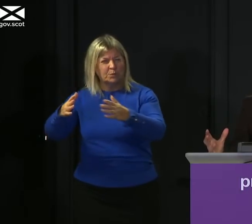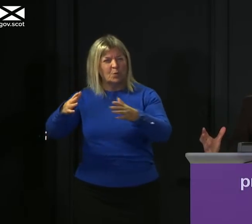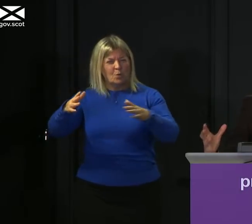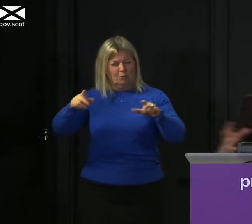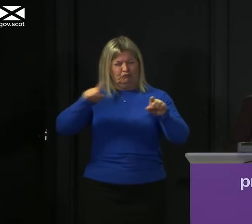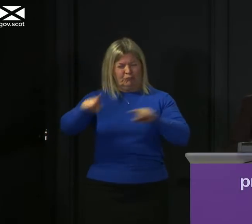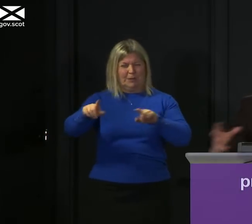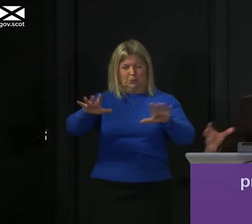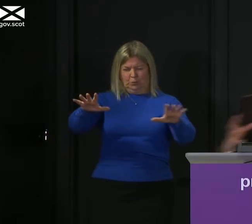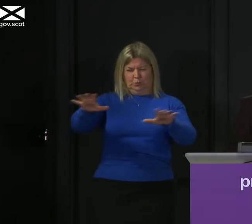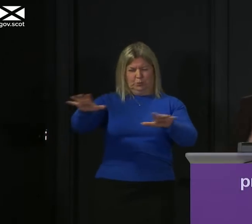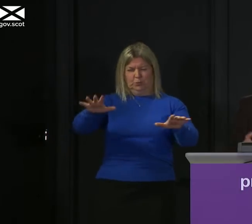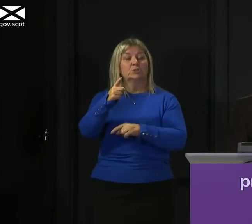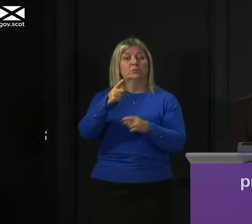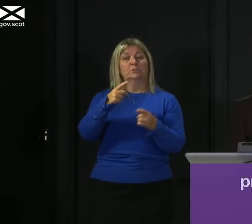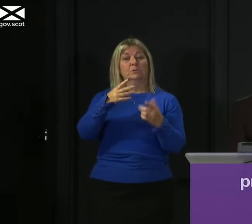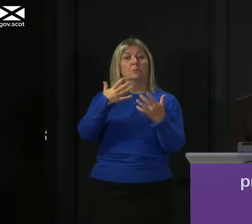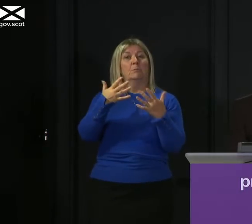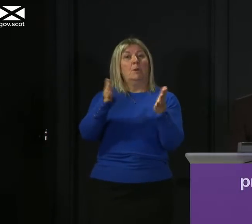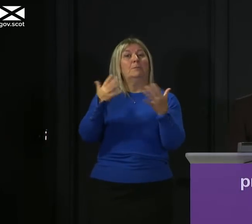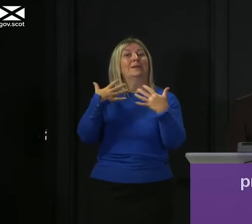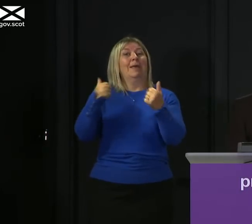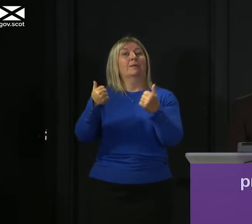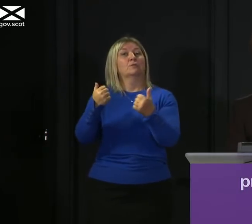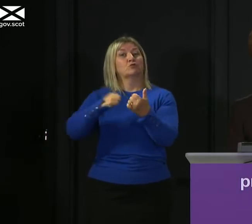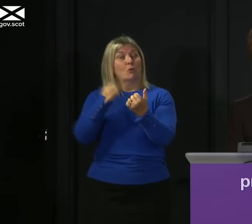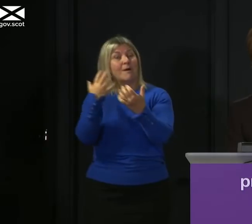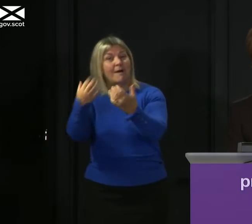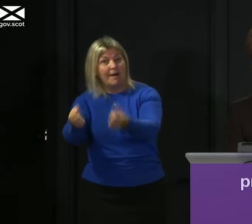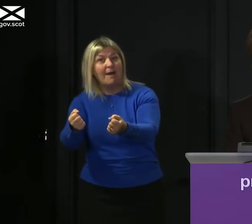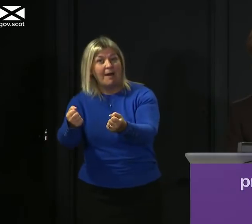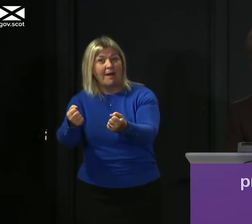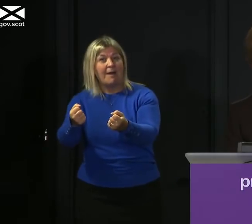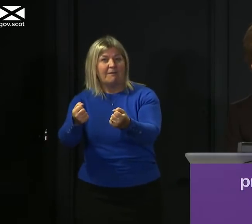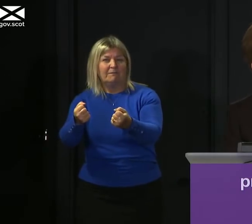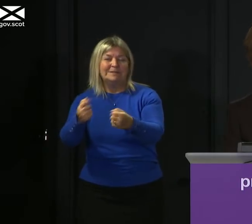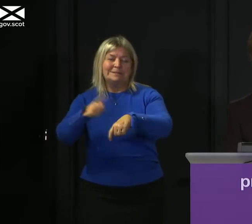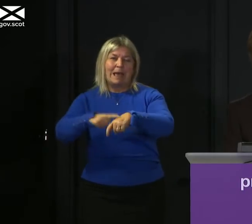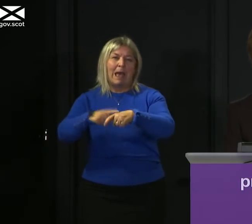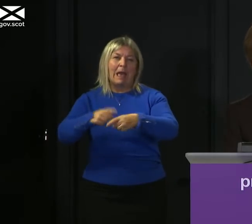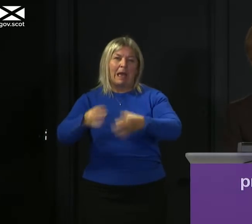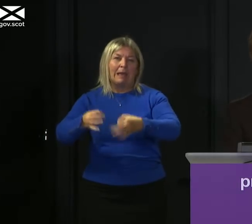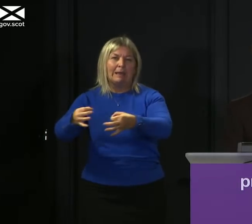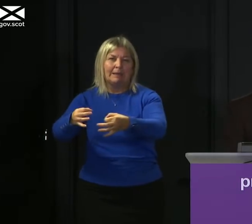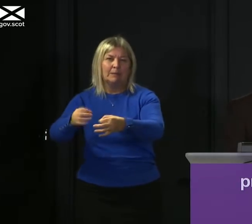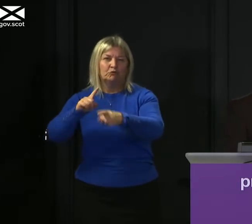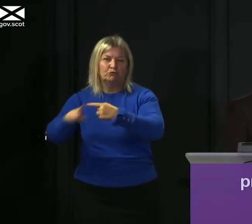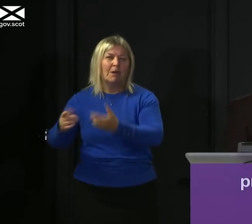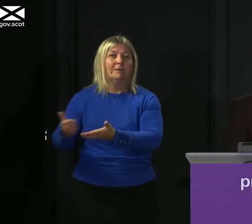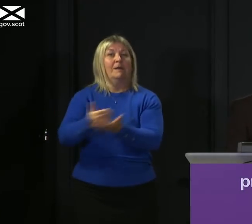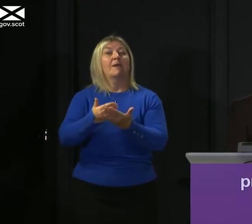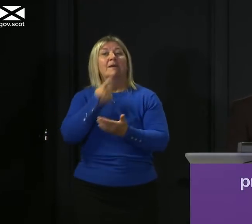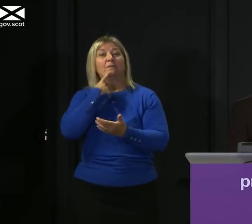different data sets that Public Health Scotland are having to bring together, that is taking a bit longer. But I'll come back to you with maybe a bit more detail, unless Fiona's got it right now,